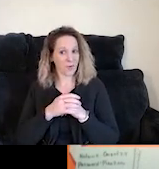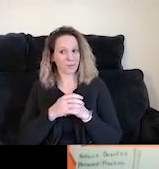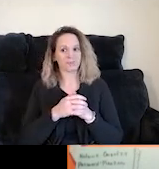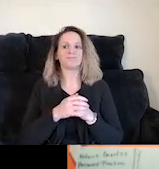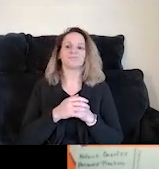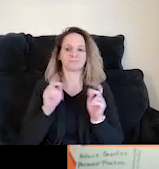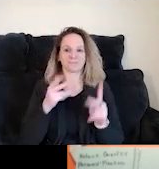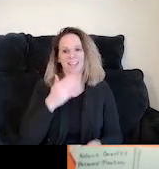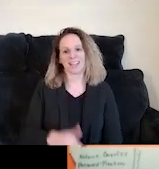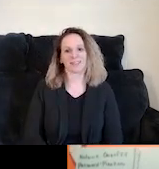Thank you.